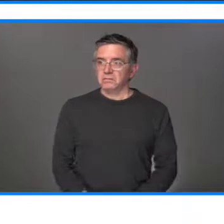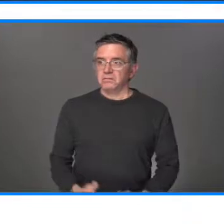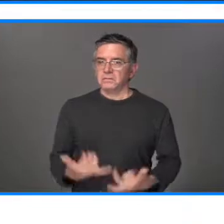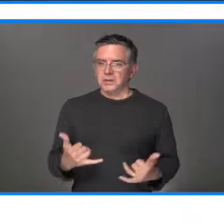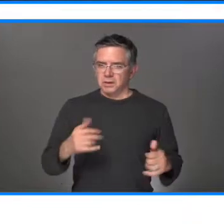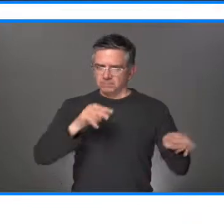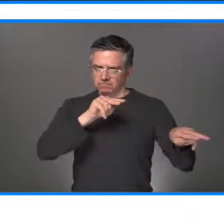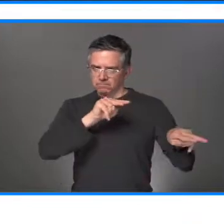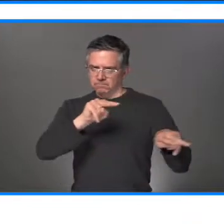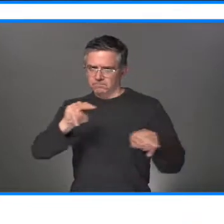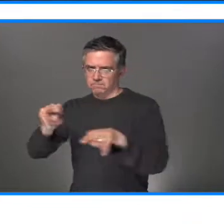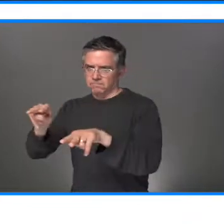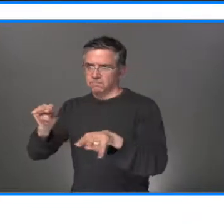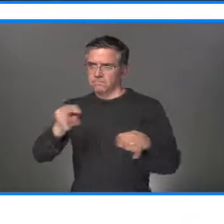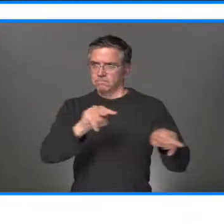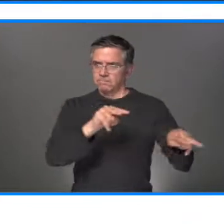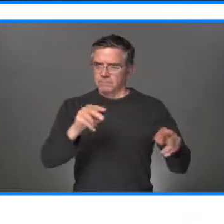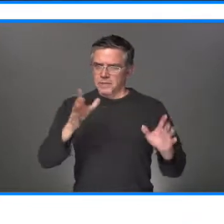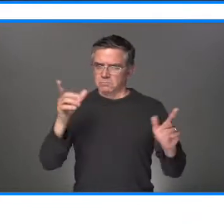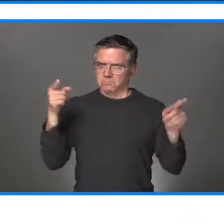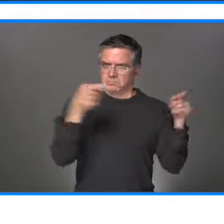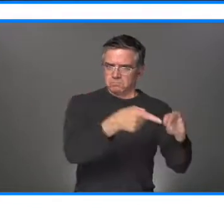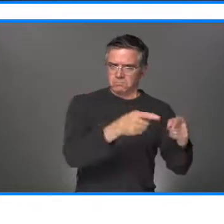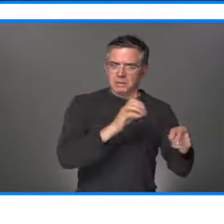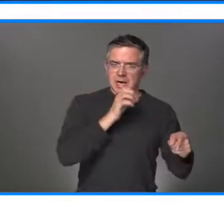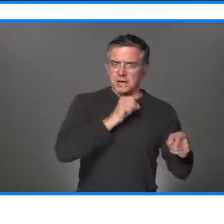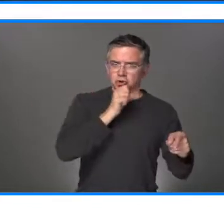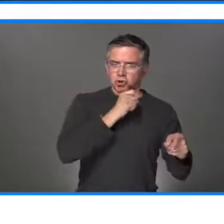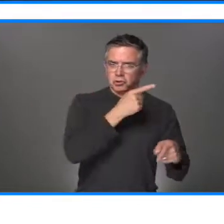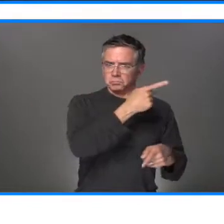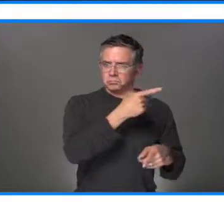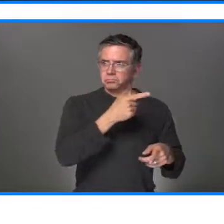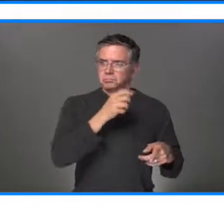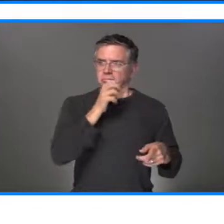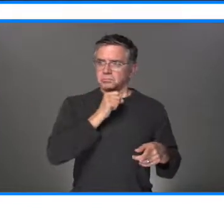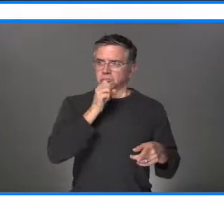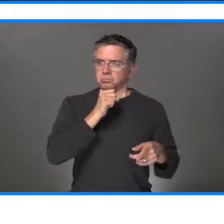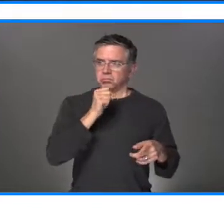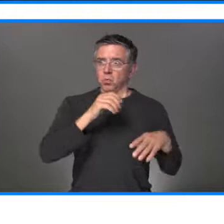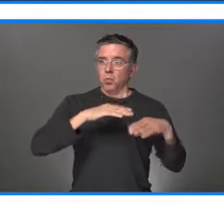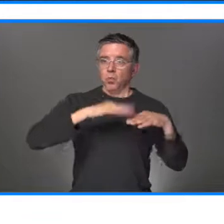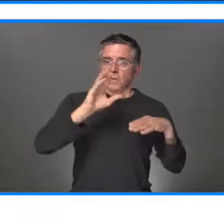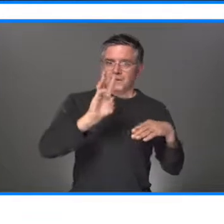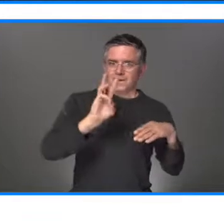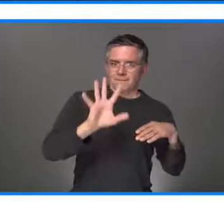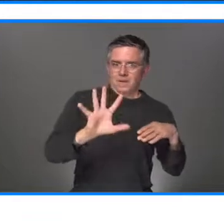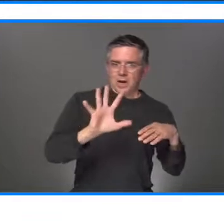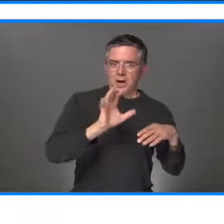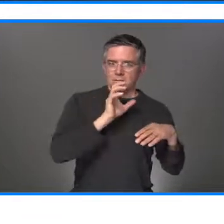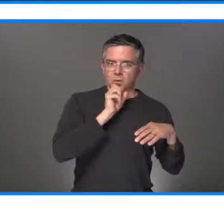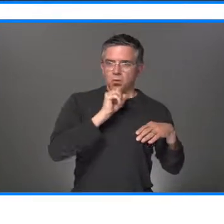As you can see on this slide, people over 65 who became eligible early on obviously have the highest rate